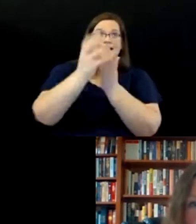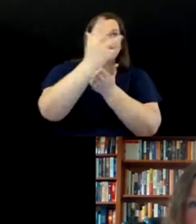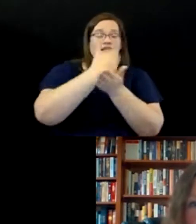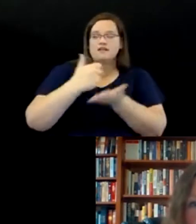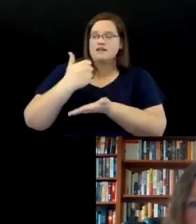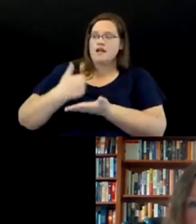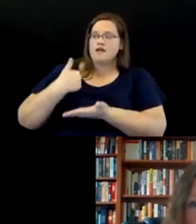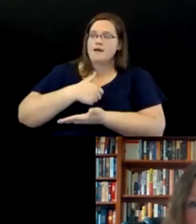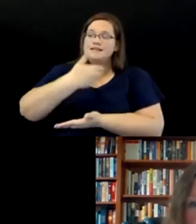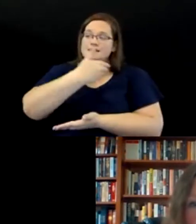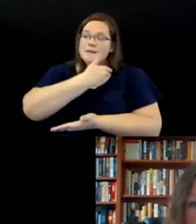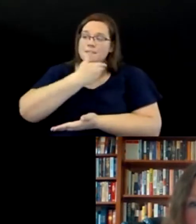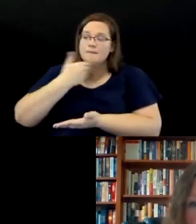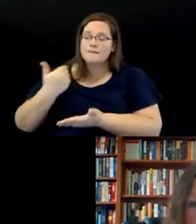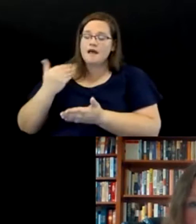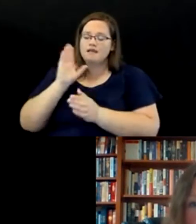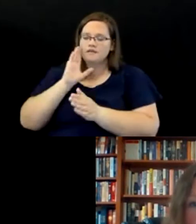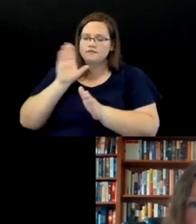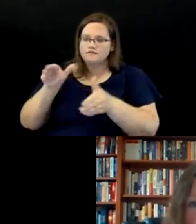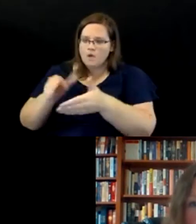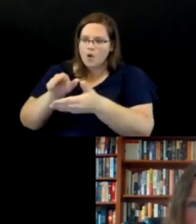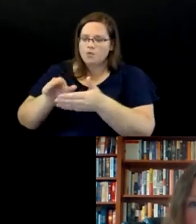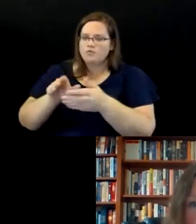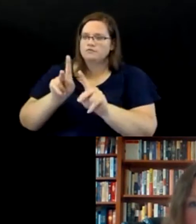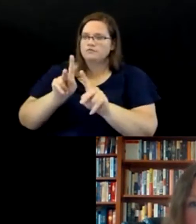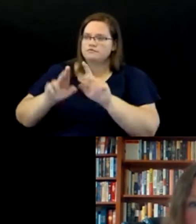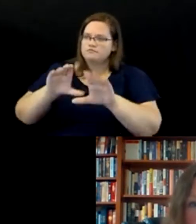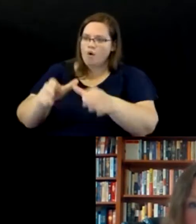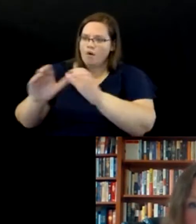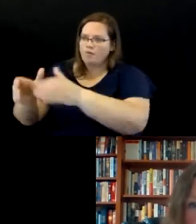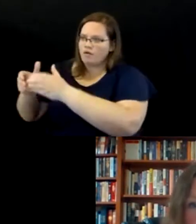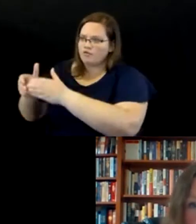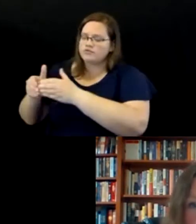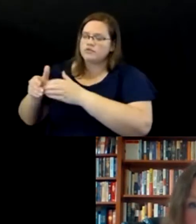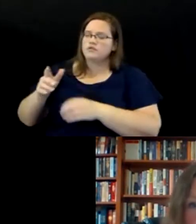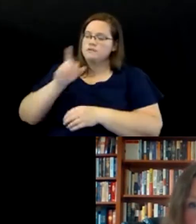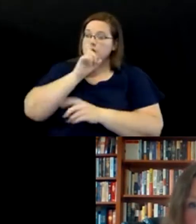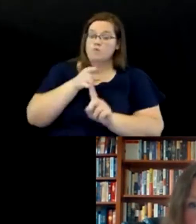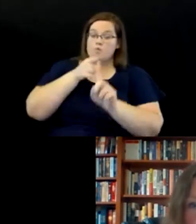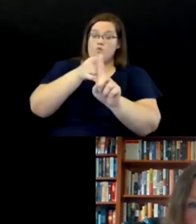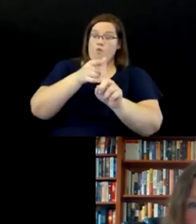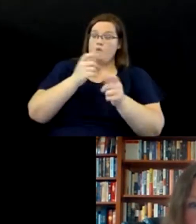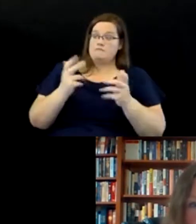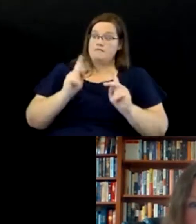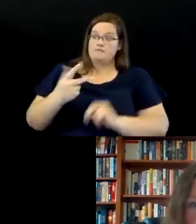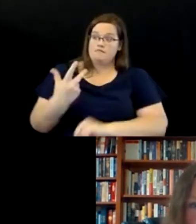target parts of our community so that we can make sure that the goal of getting as many people vaccinated happens?